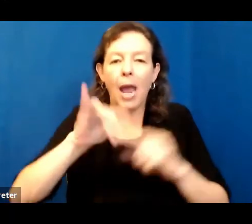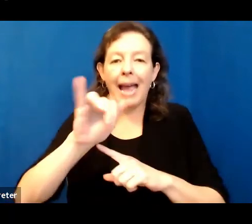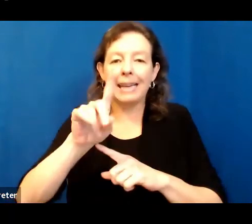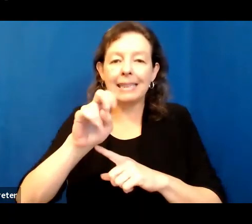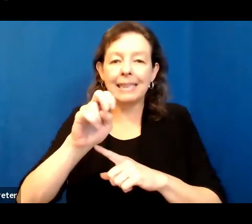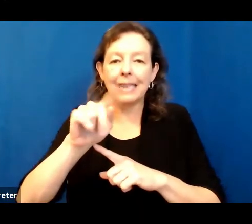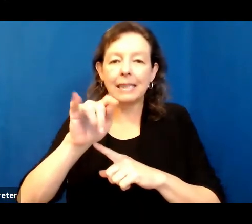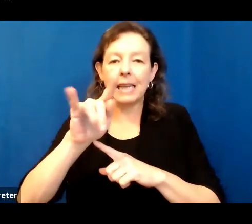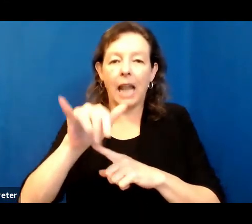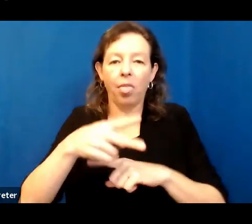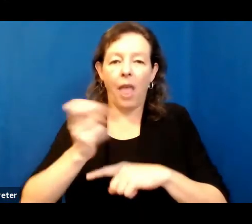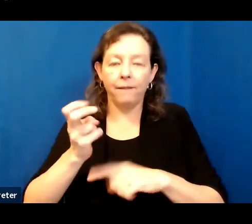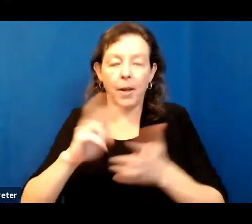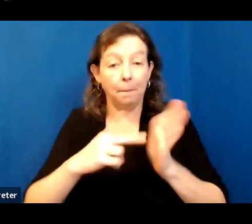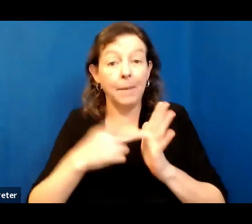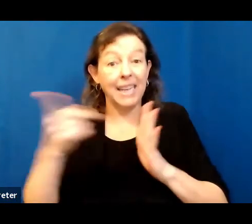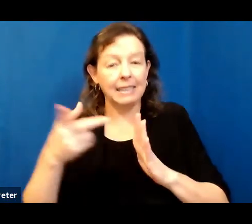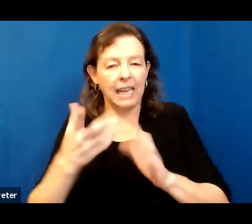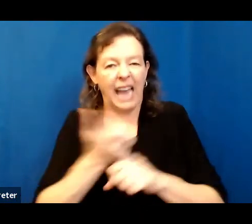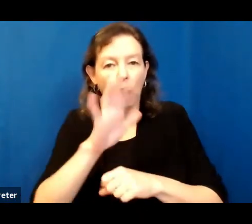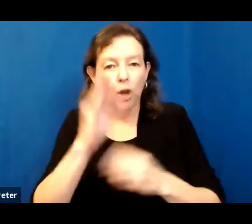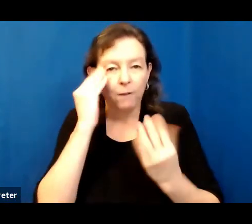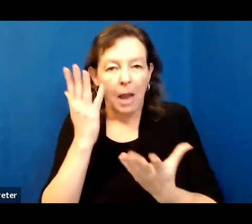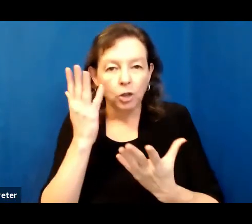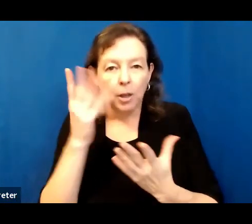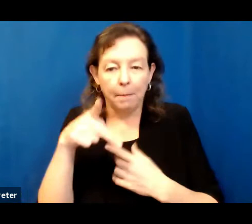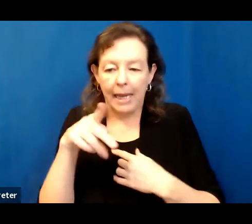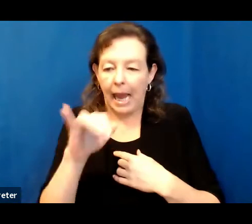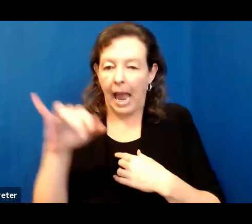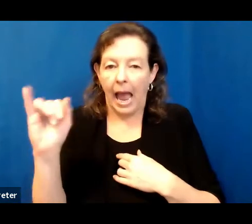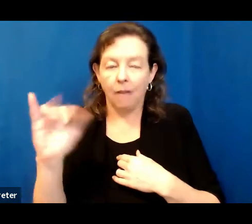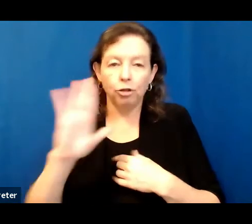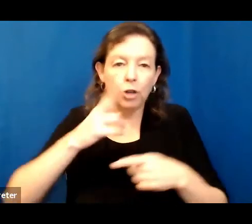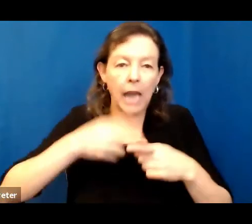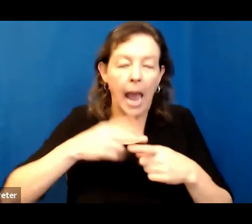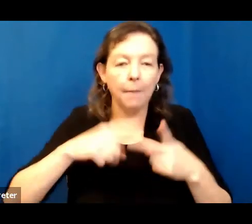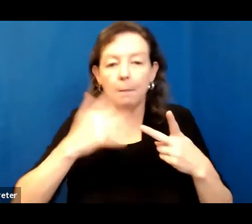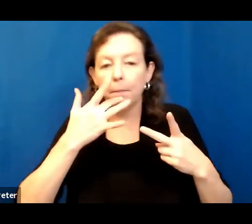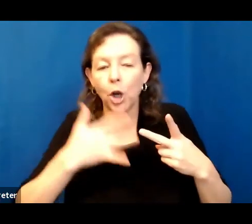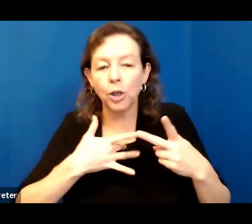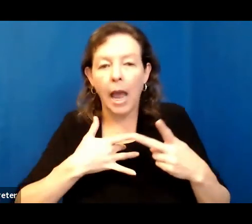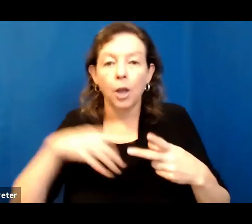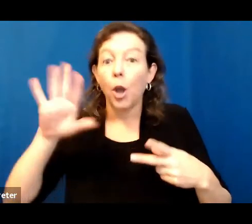It's when they get ahold of your PII. So when they get your name date of birth, mother's maiden name,